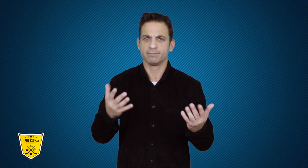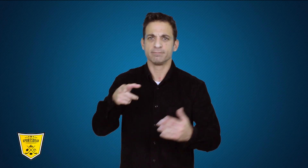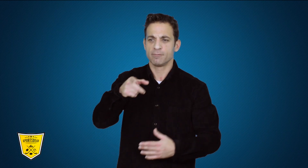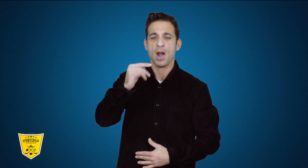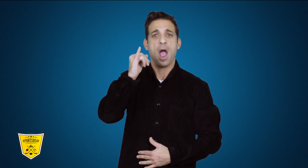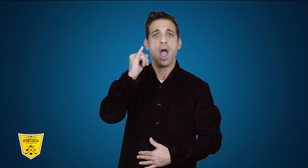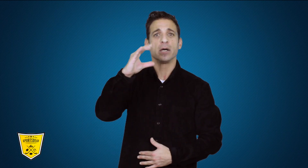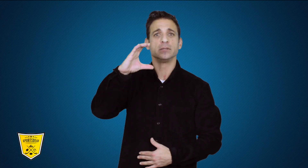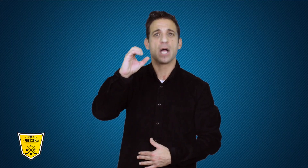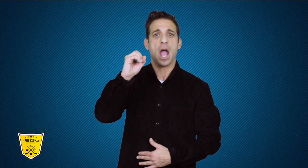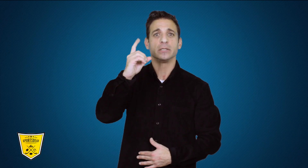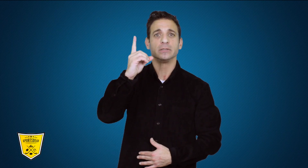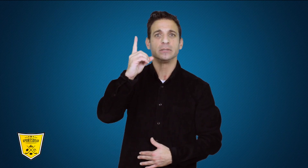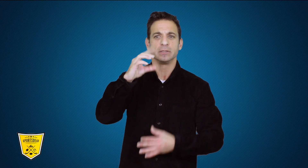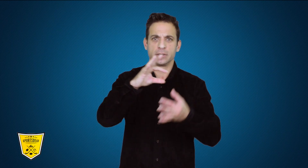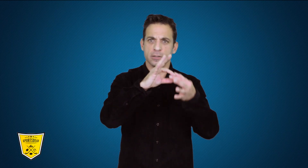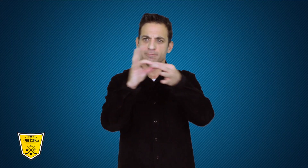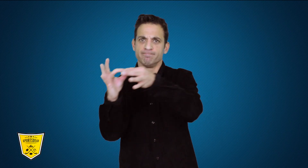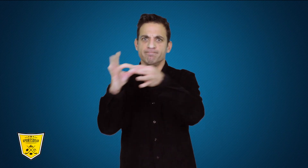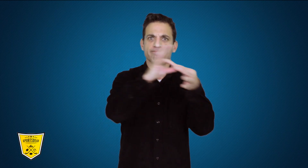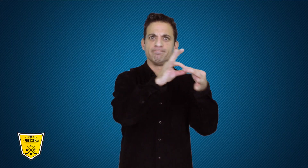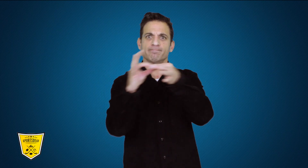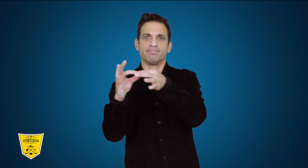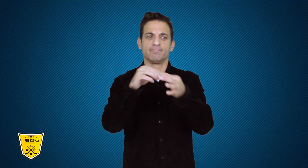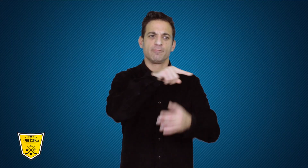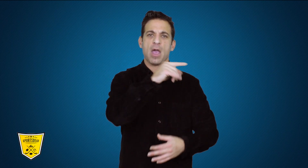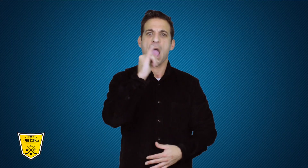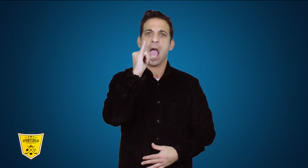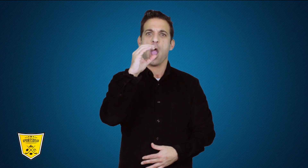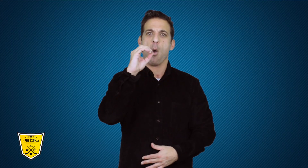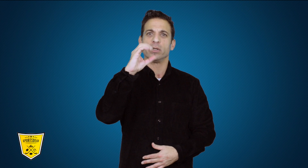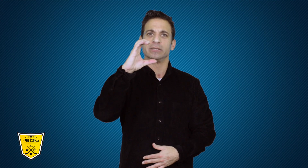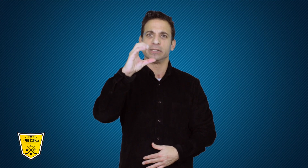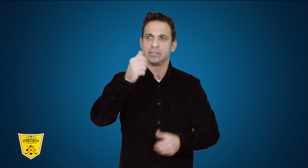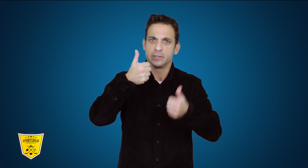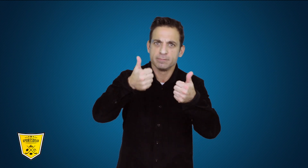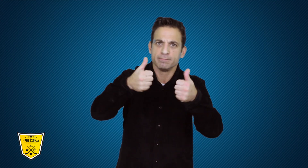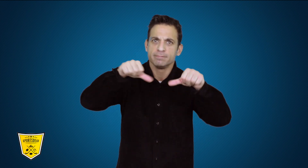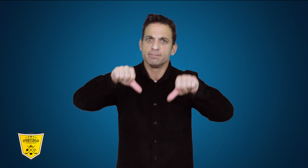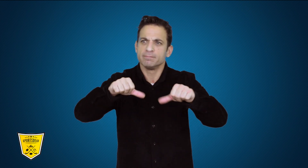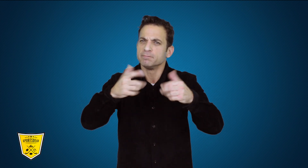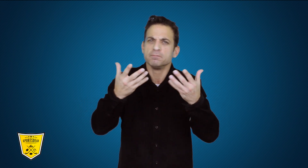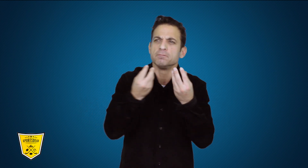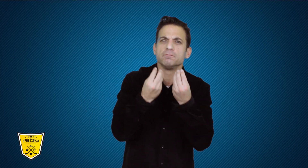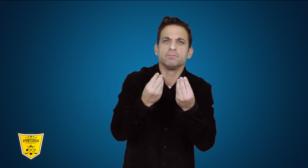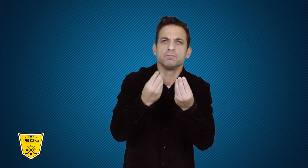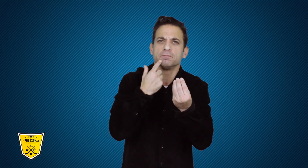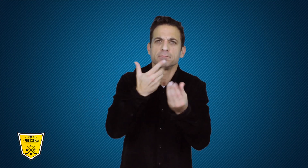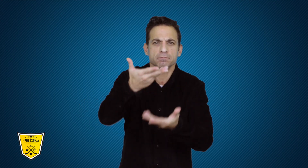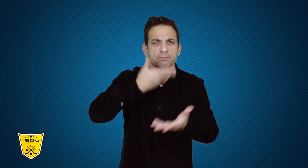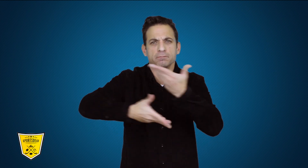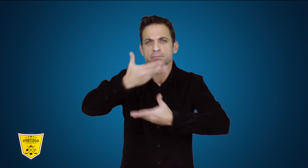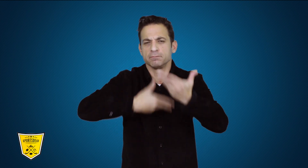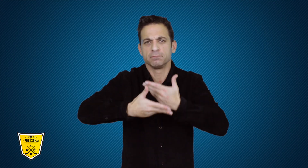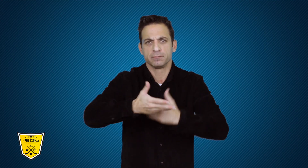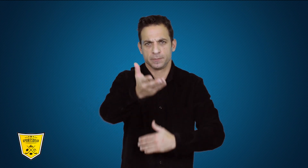How is ICSD’s relationship with IOC?